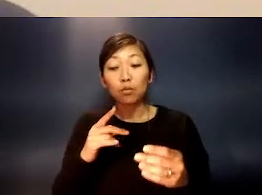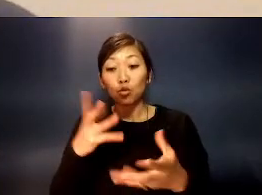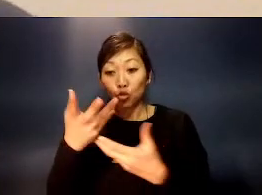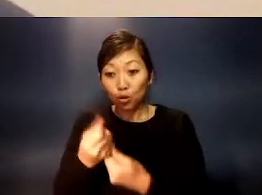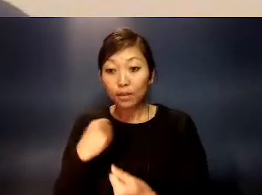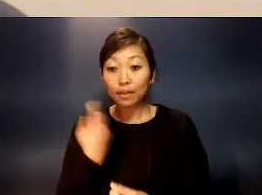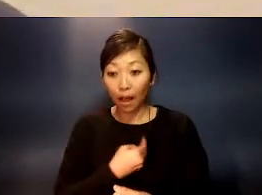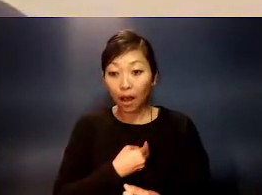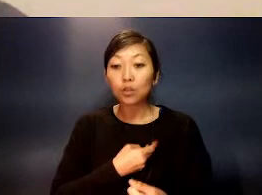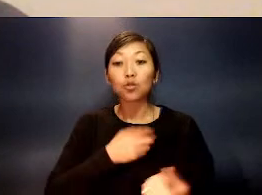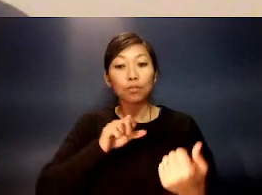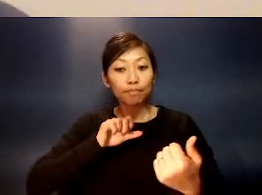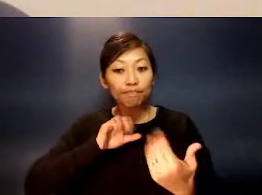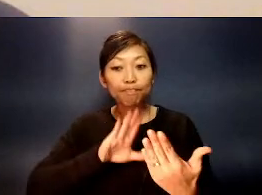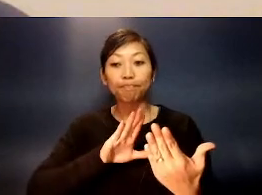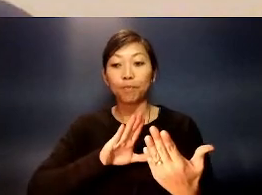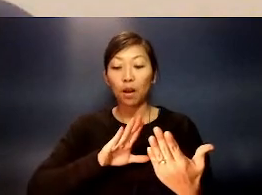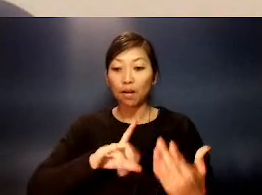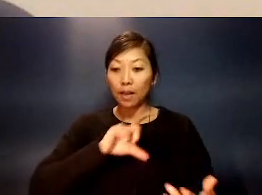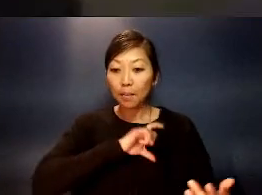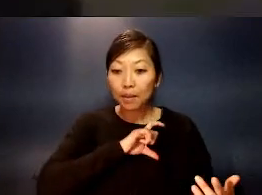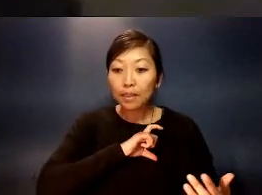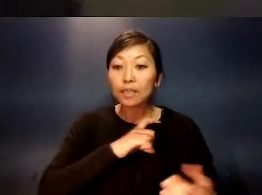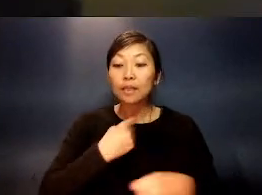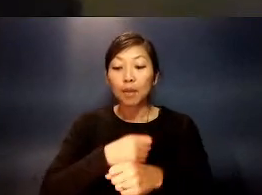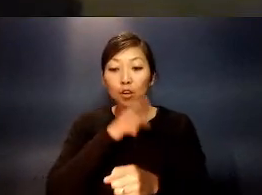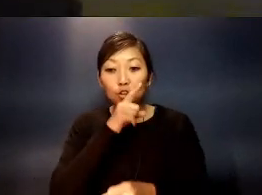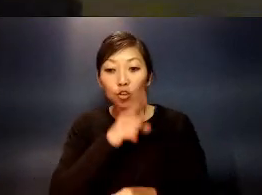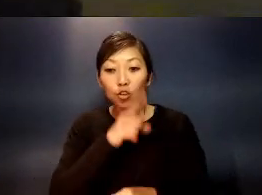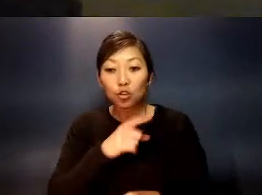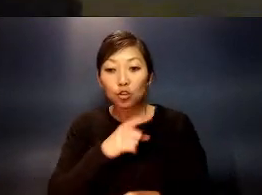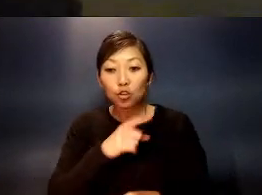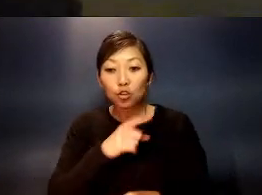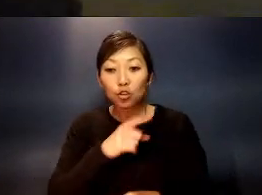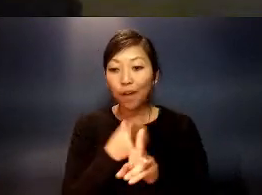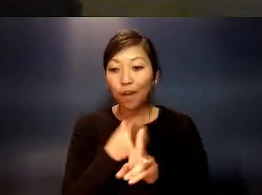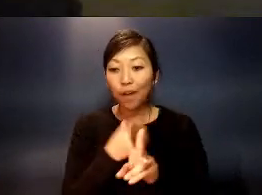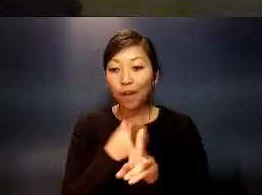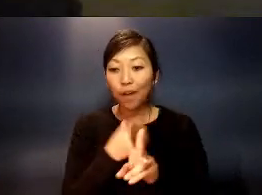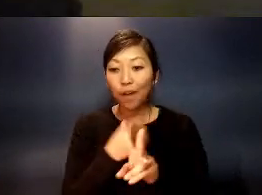≫ COUNCIL PRESIDENT BENDER: THANK YOU. I PUT MYSELF IN QUEUE AS WELL.